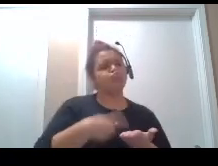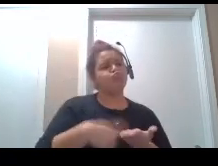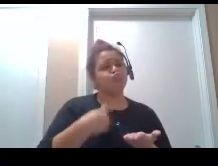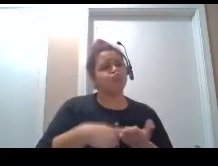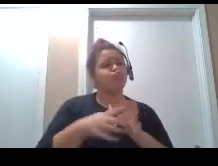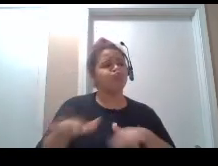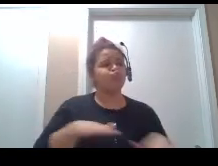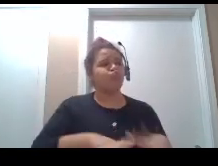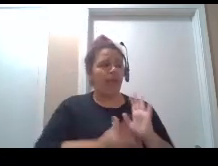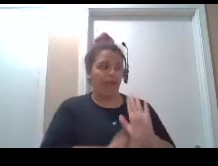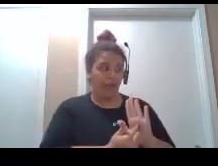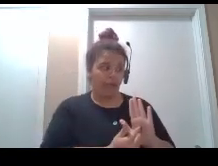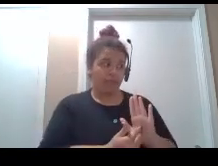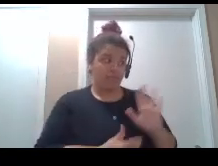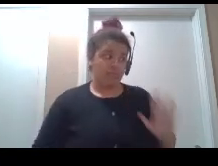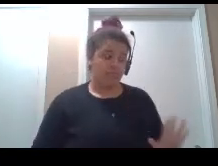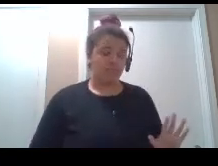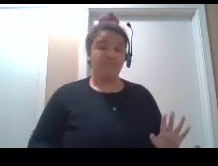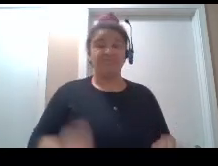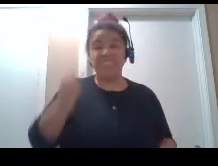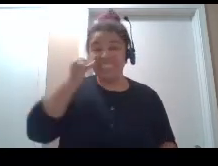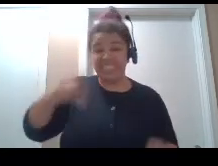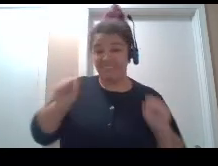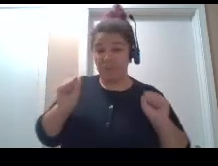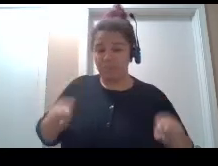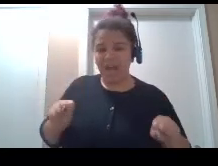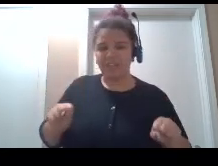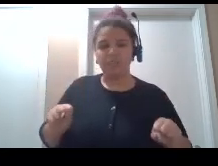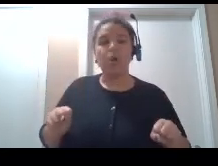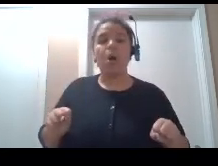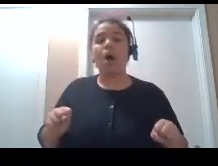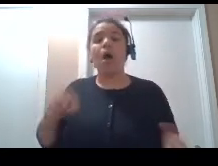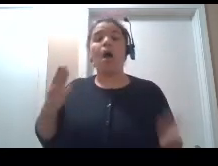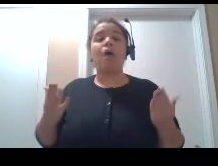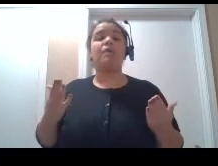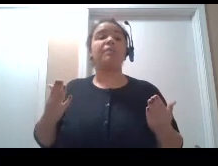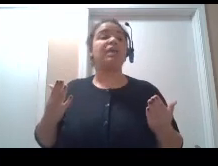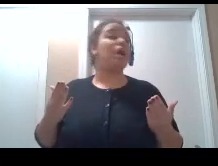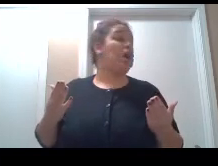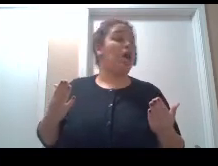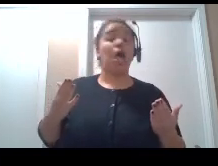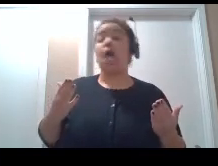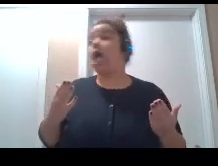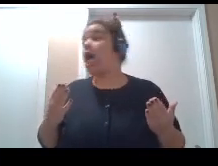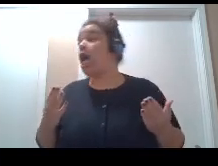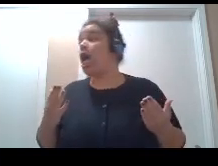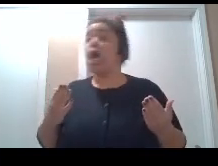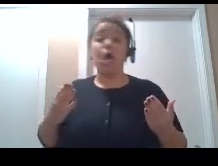If possible, consider having the mock interview done by a member of your agency that the candidate does not